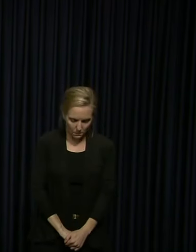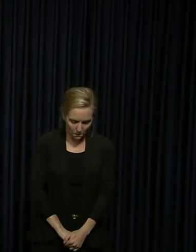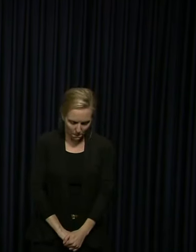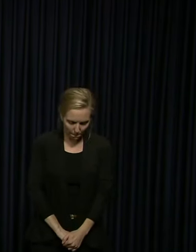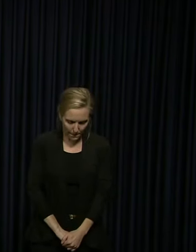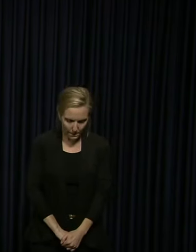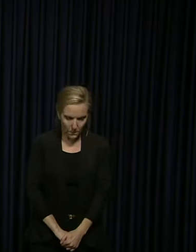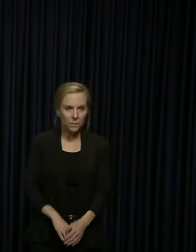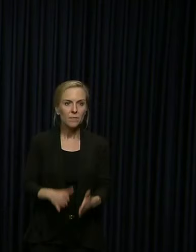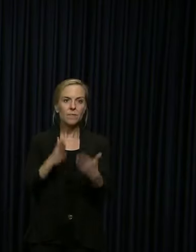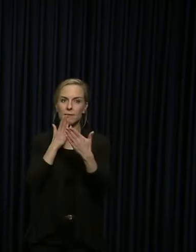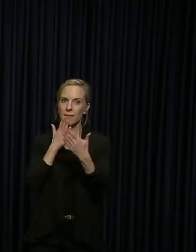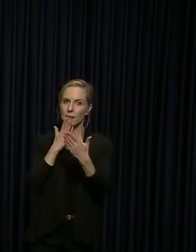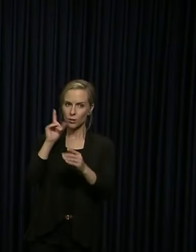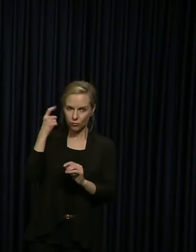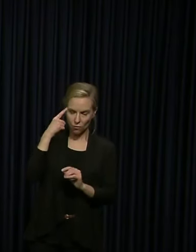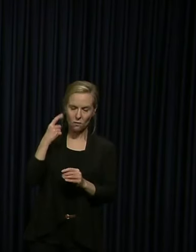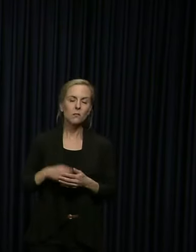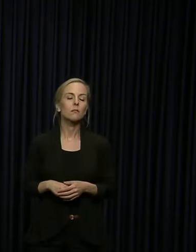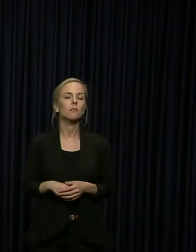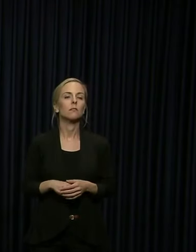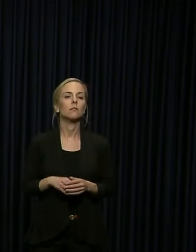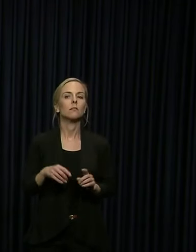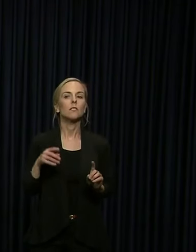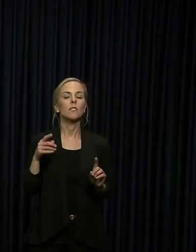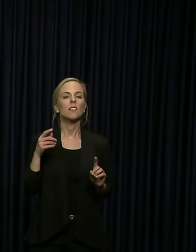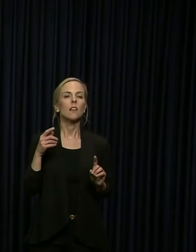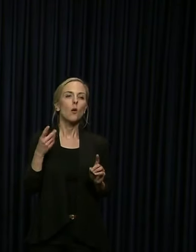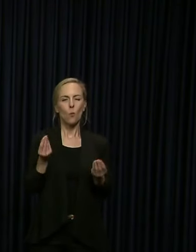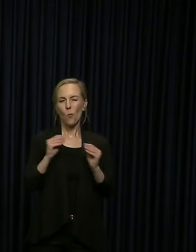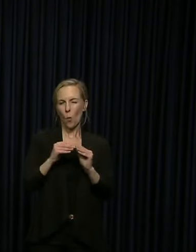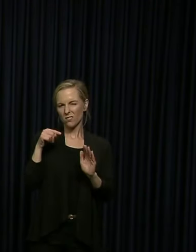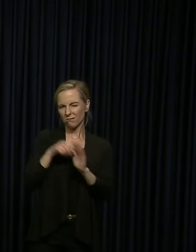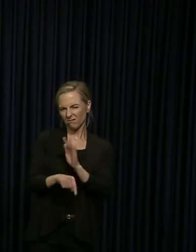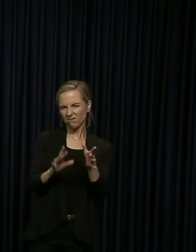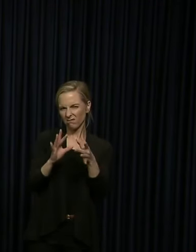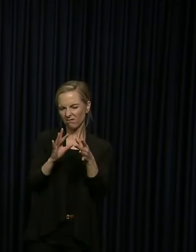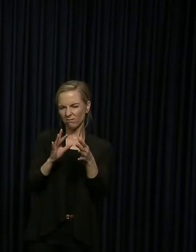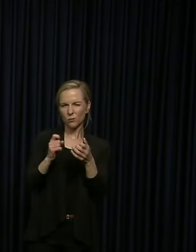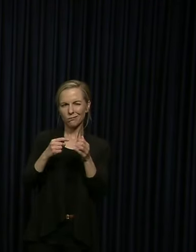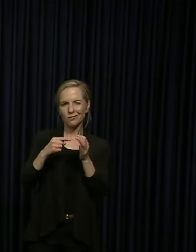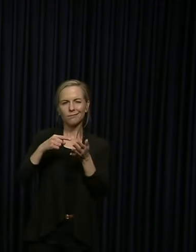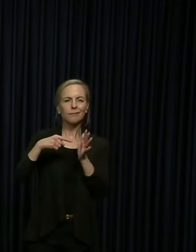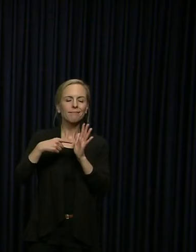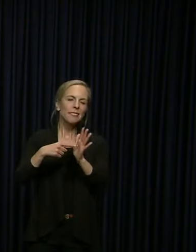THE POINT I REALLY WANTED TO DRAW YOUR ATTENTION TOO, THOUGH, IS THE KENTUCKY ALL THE WAY AT